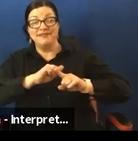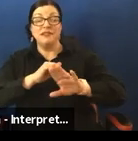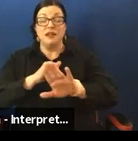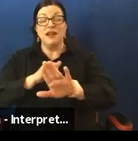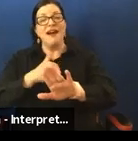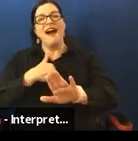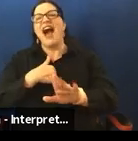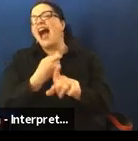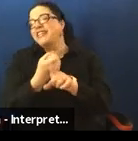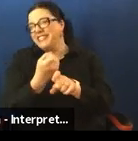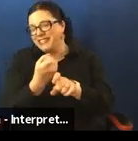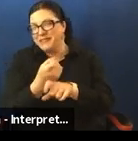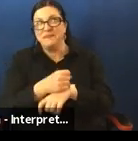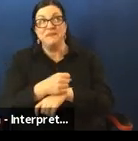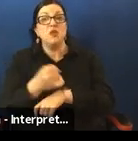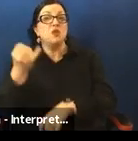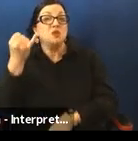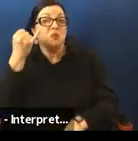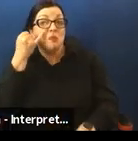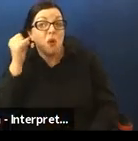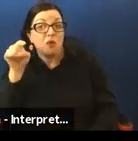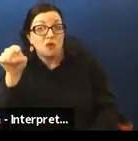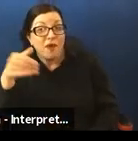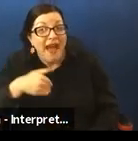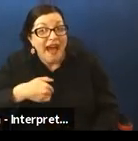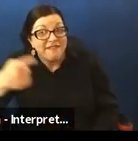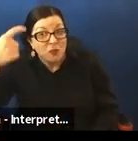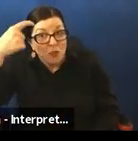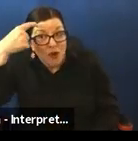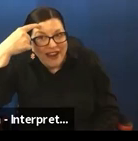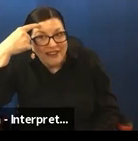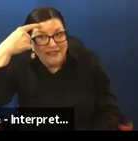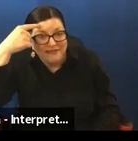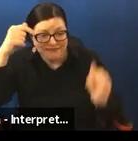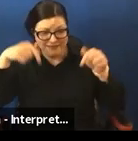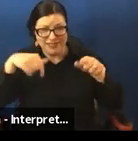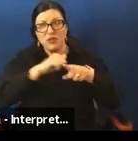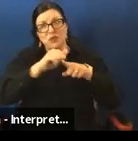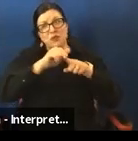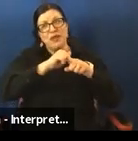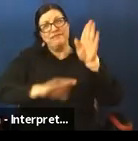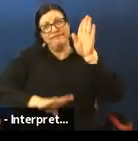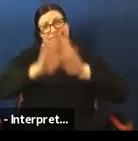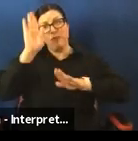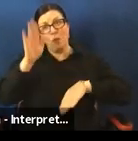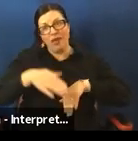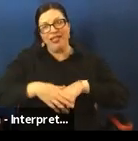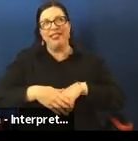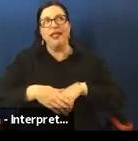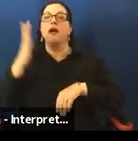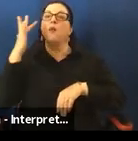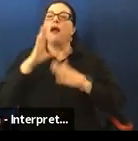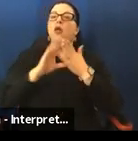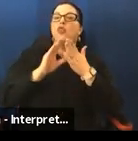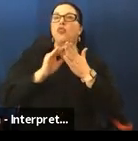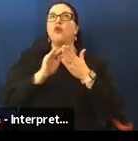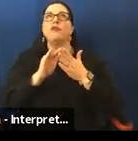Jason Williams: Because that's what we're talking about right and that's all of us. And this is learning about trauma and and this kind of thing has changed every relationship I have